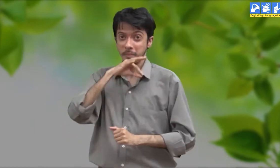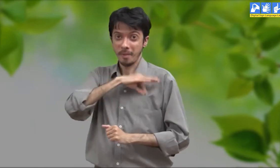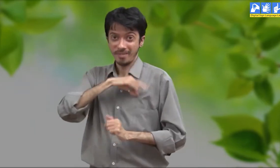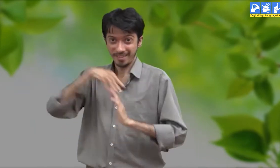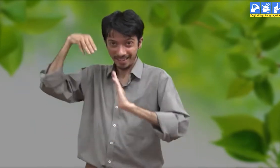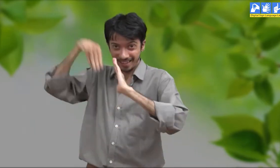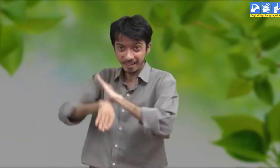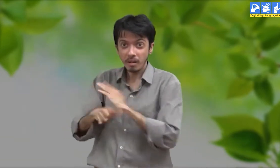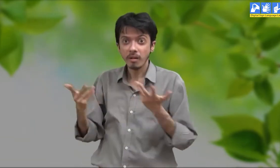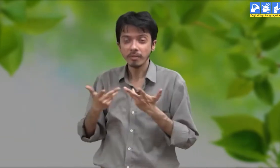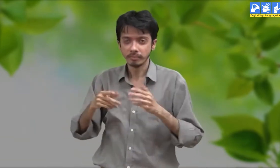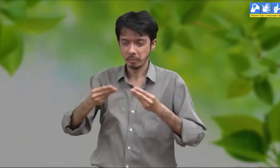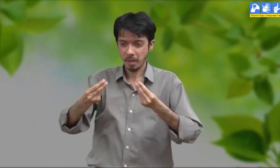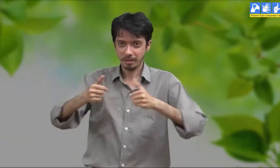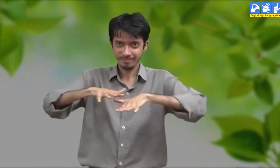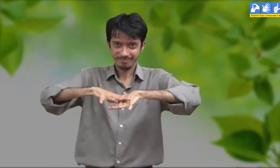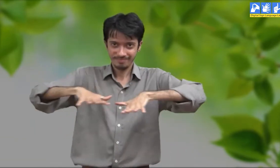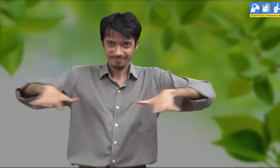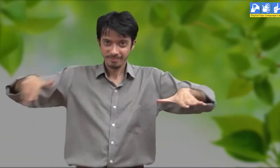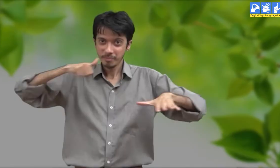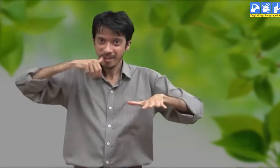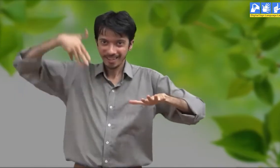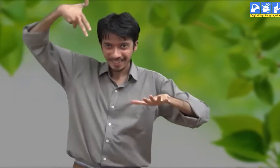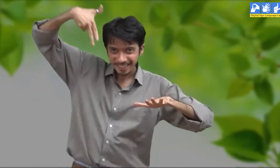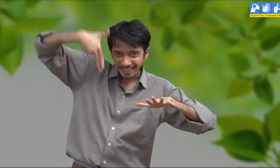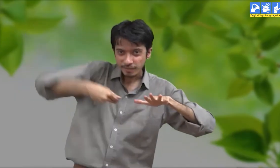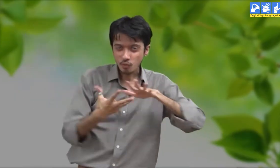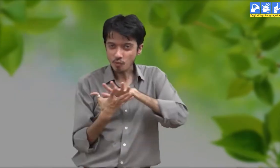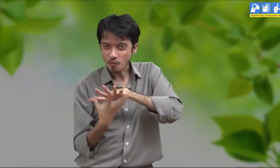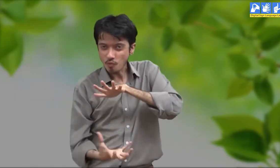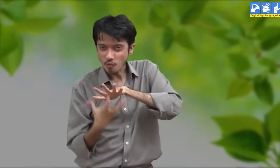water harvesting system. In this technique a reservoir is built under the surface of land